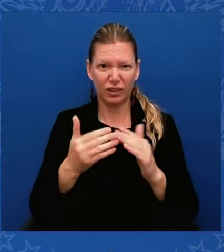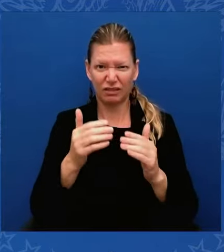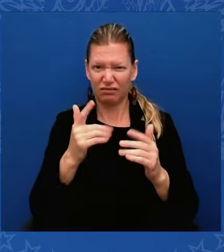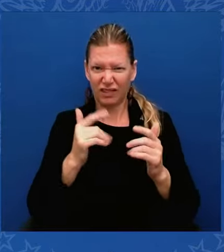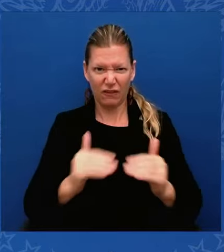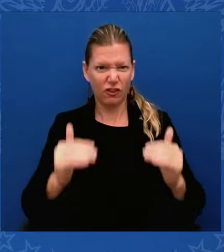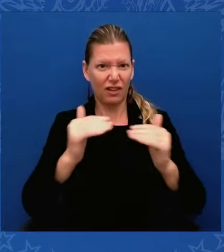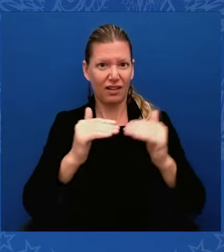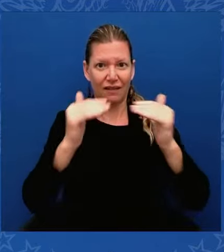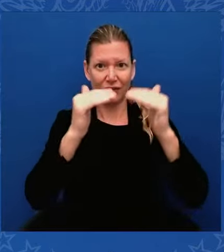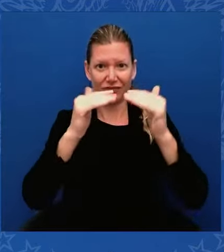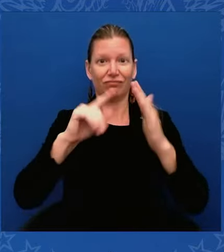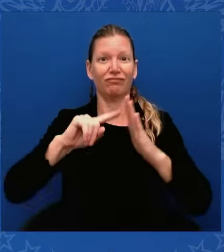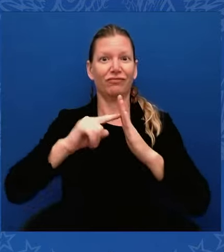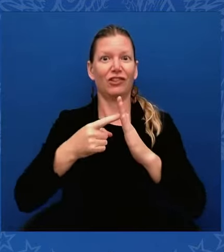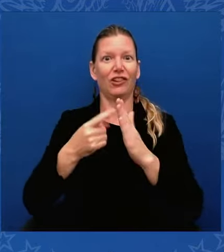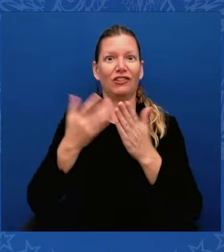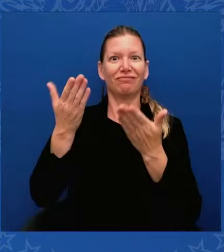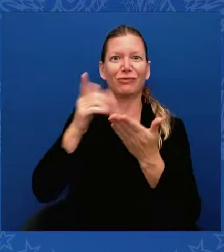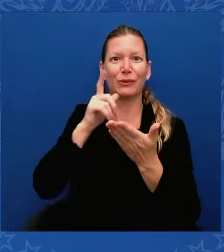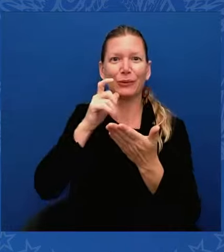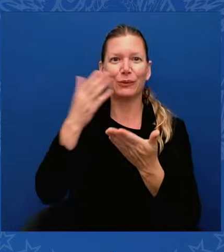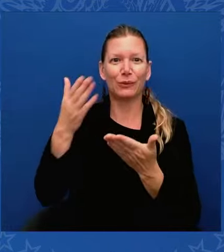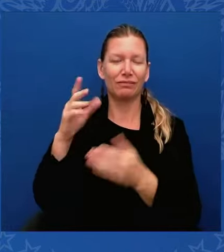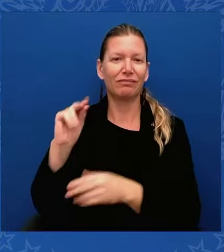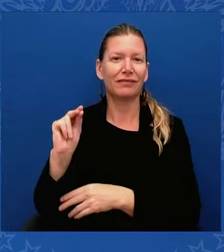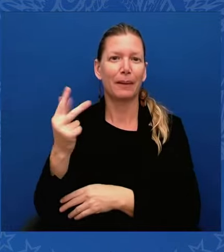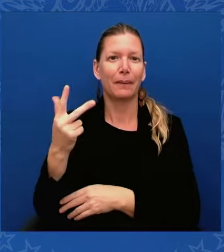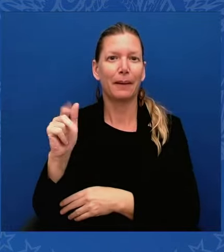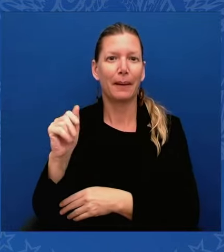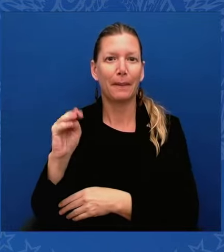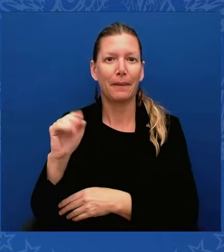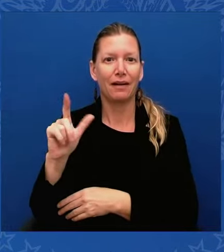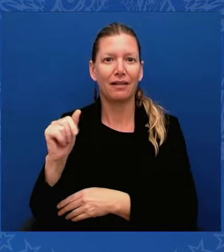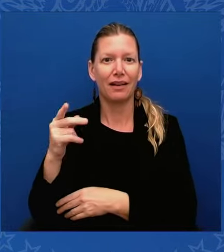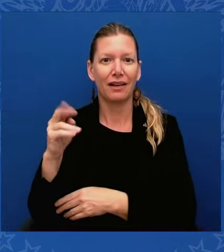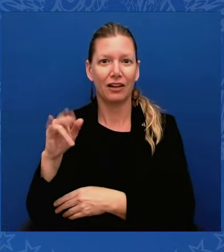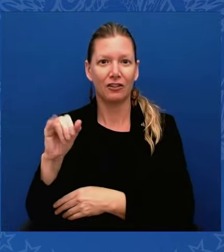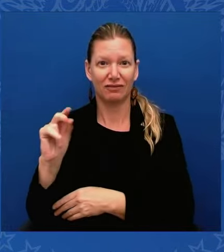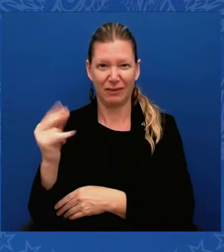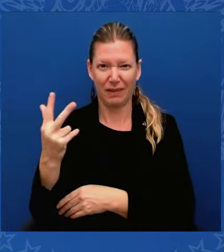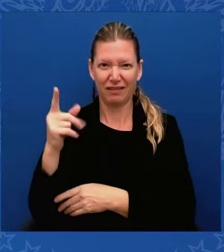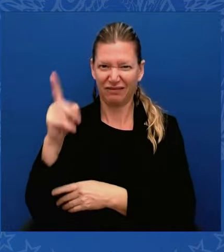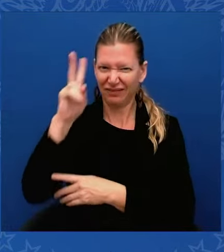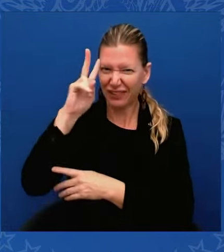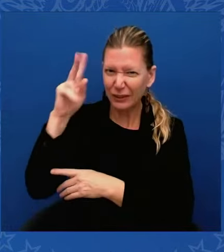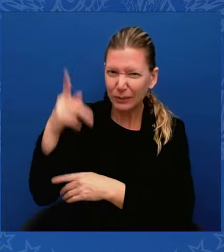And so many here today, including my cabinet. U.S. Trade Representative Katherine Tai.